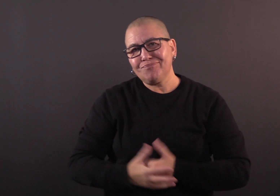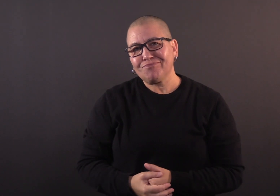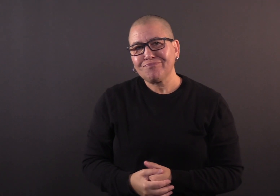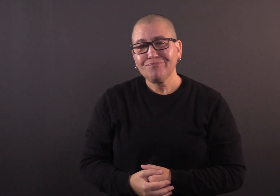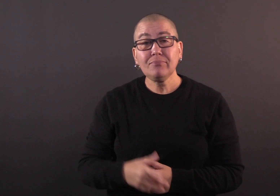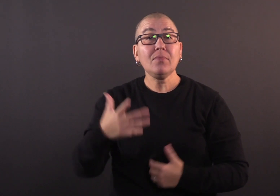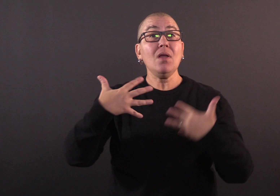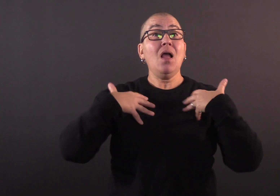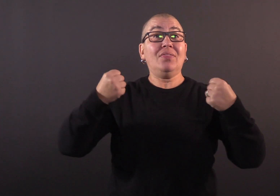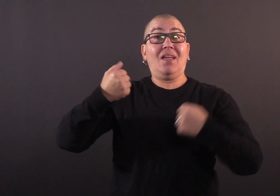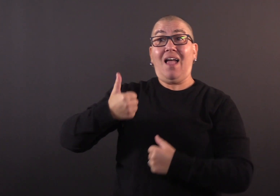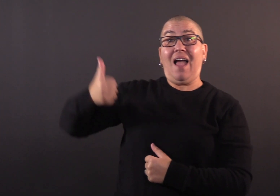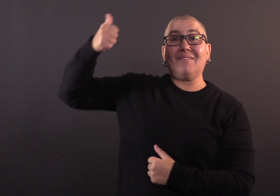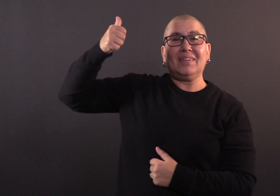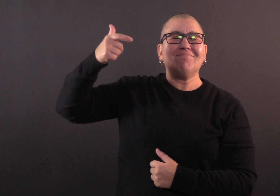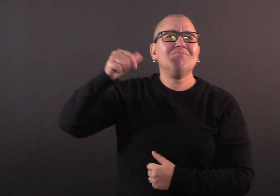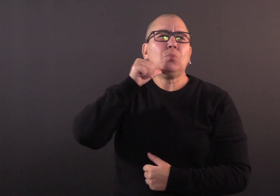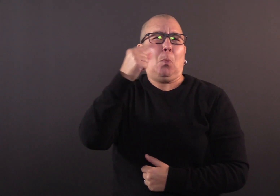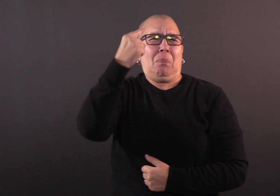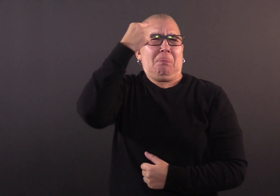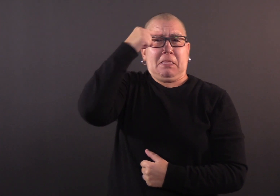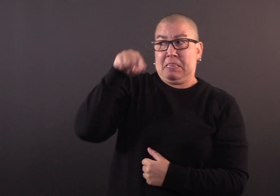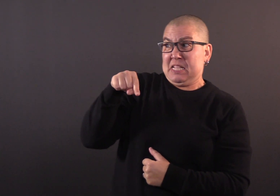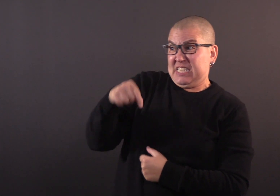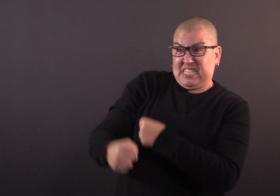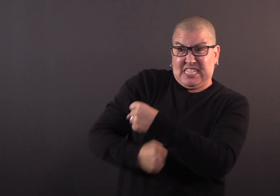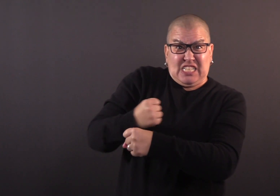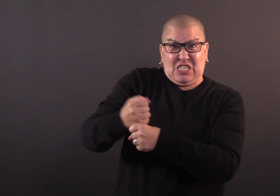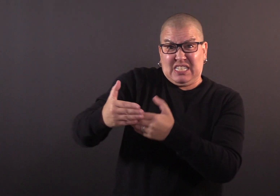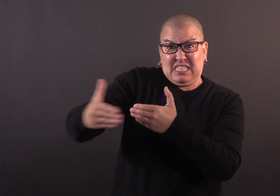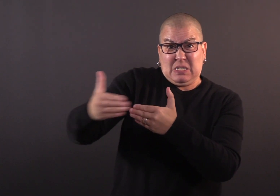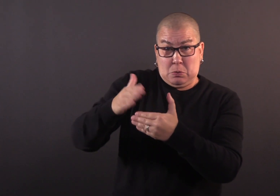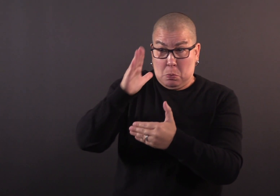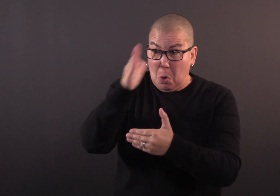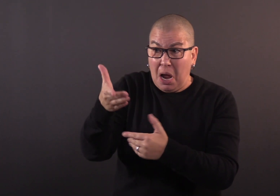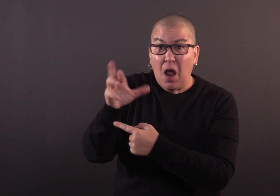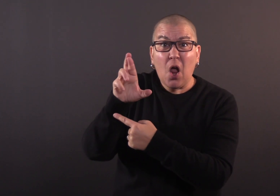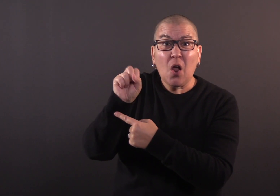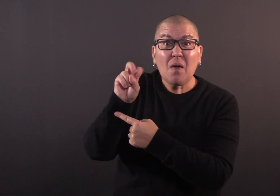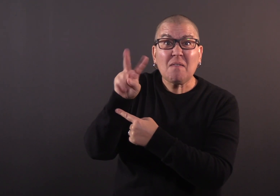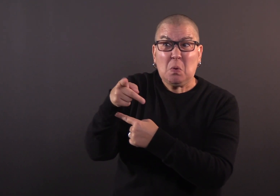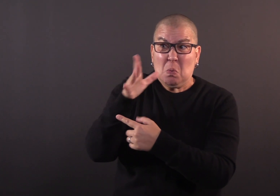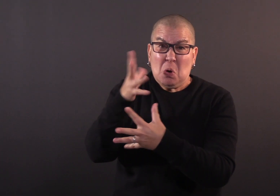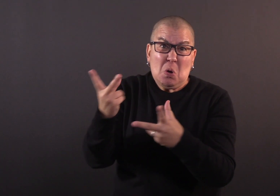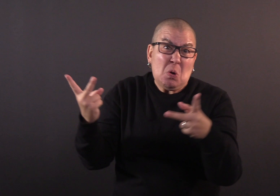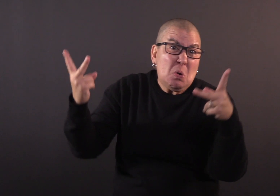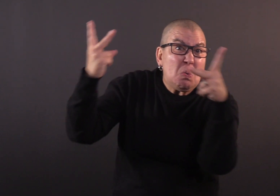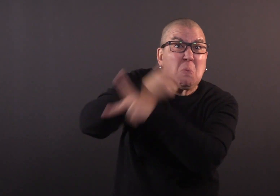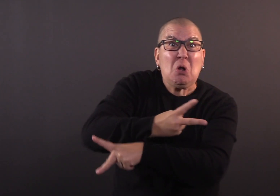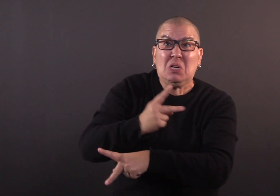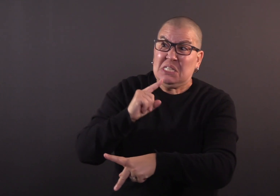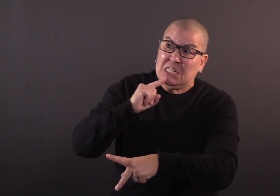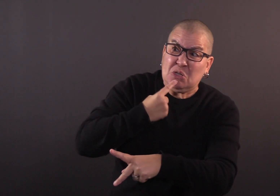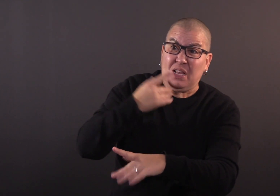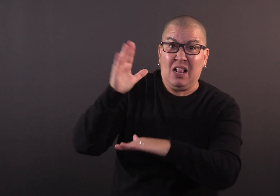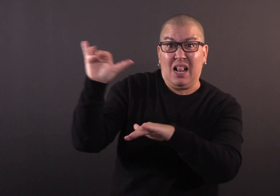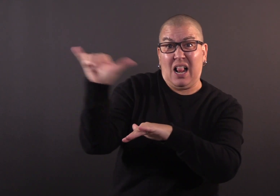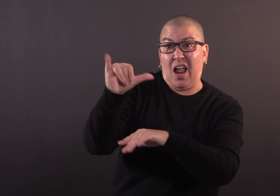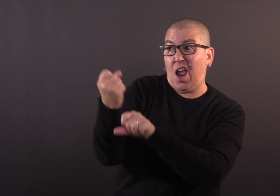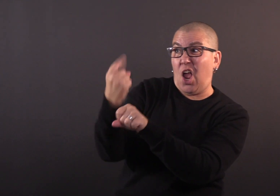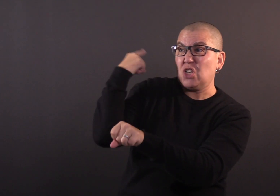as last year, when hospitals, especially pediatric units, were overwhelmed with flu,